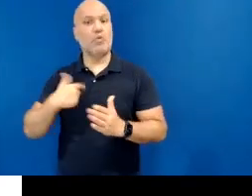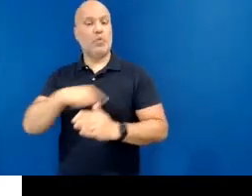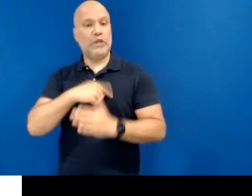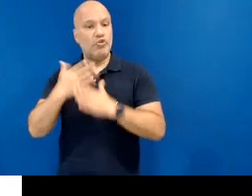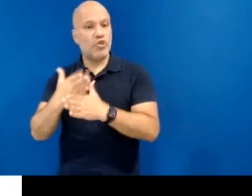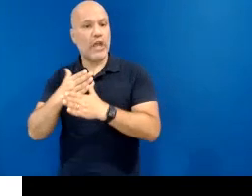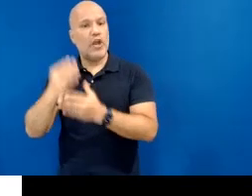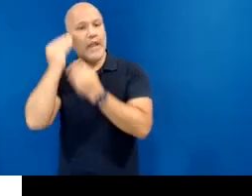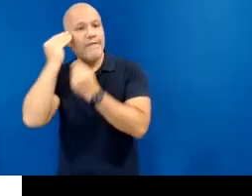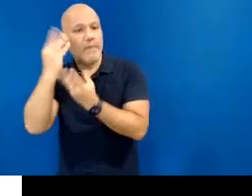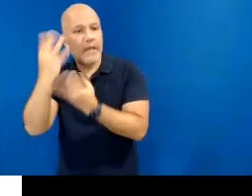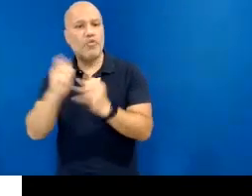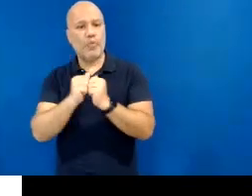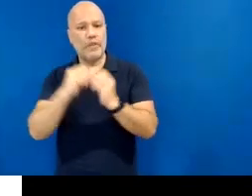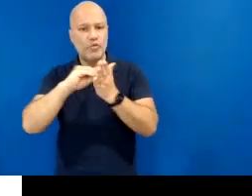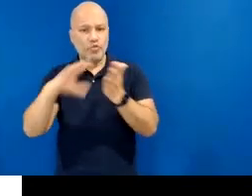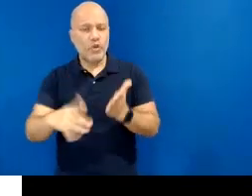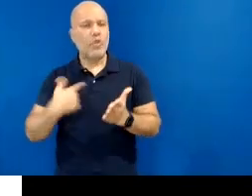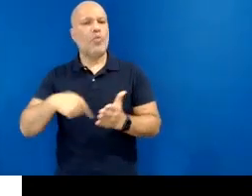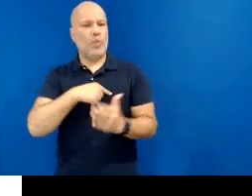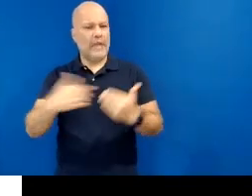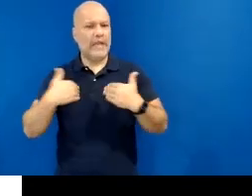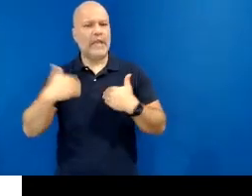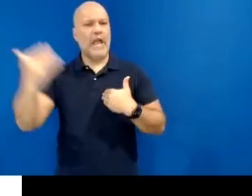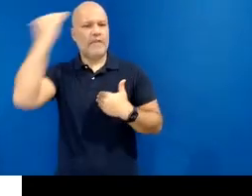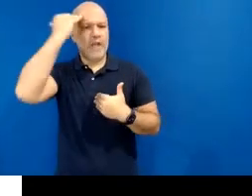We have the evolving expertise in our areas.